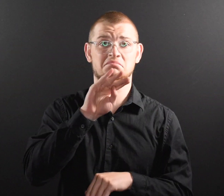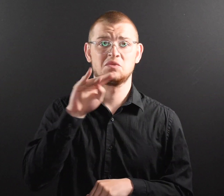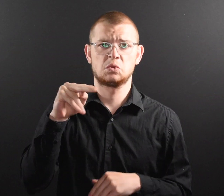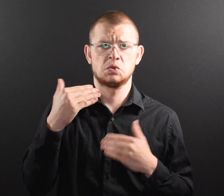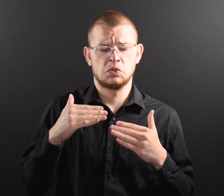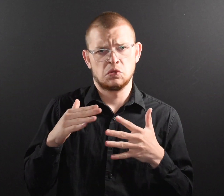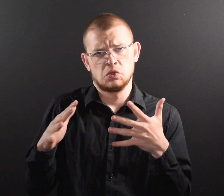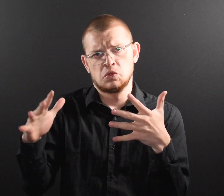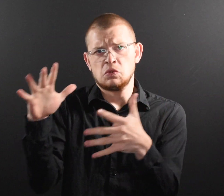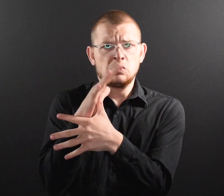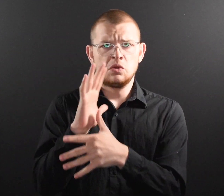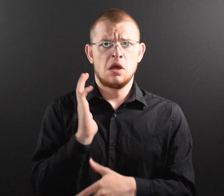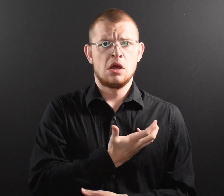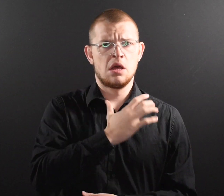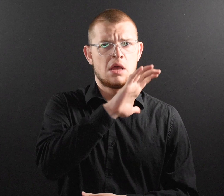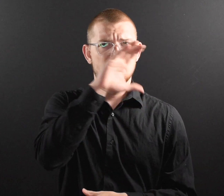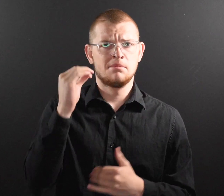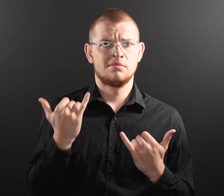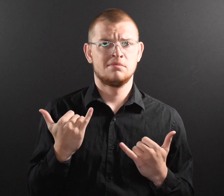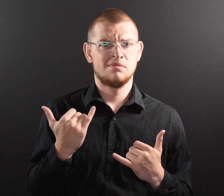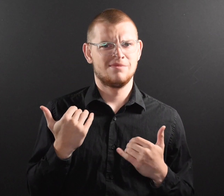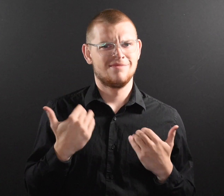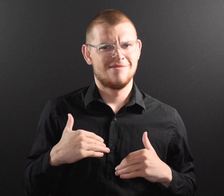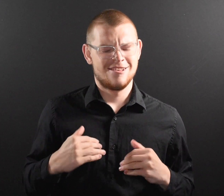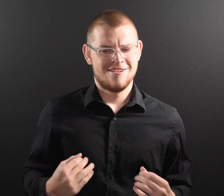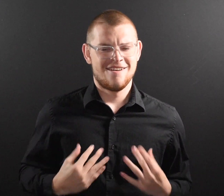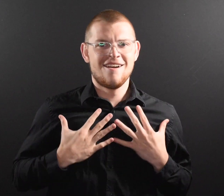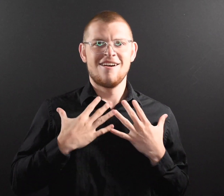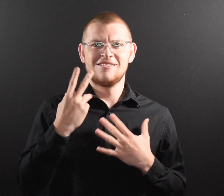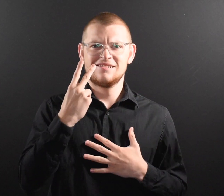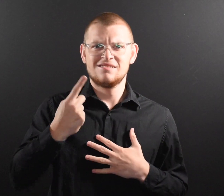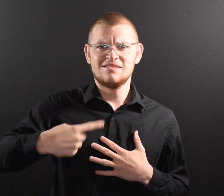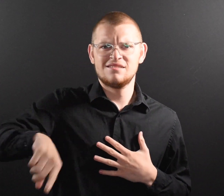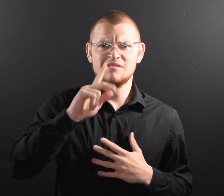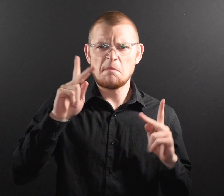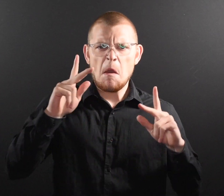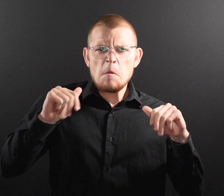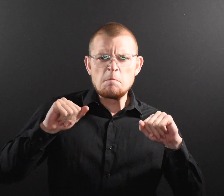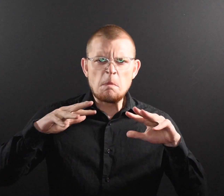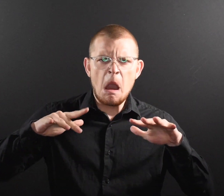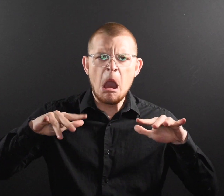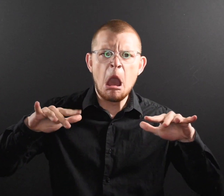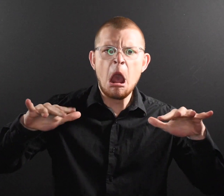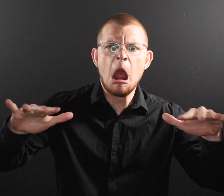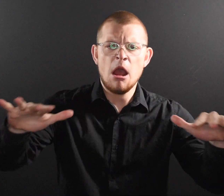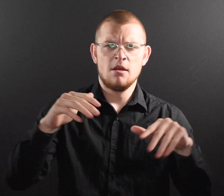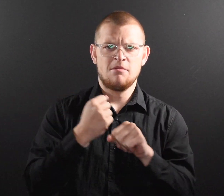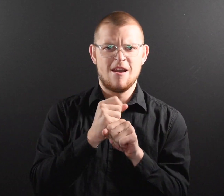the state is a top priority for our company. It’s inspiring to see our people rally around